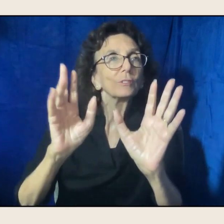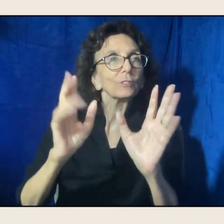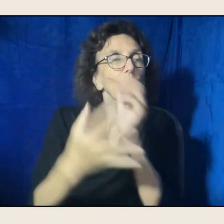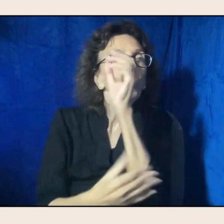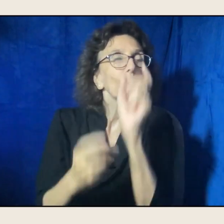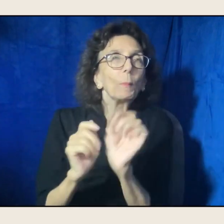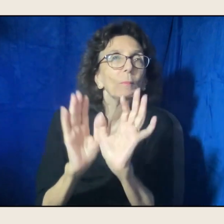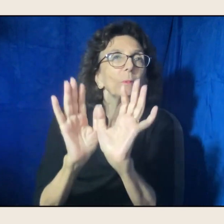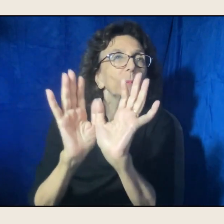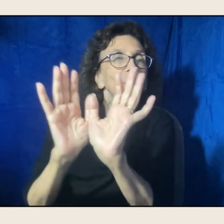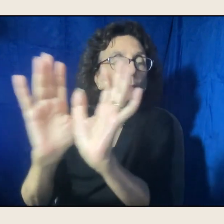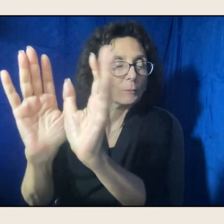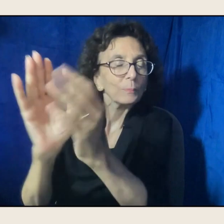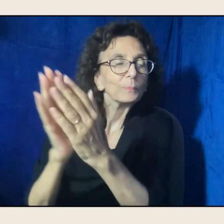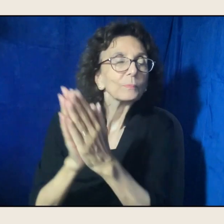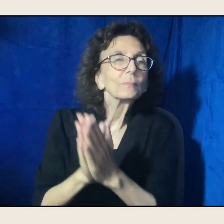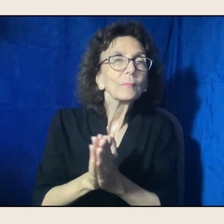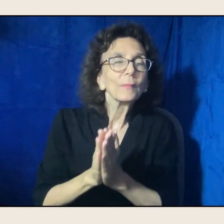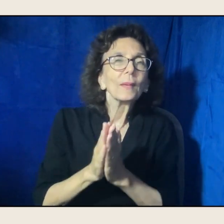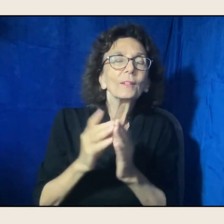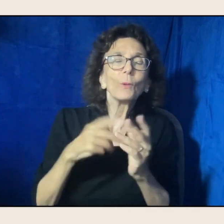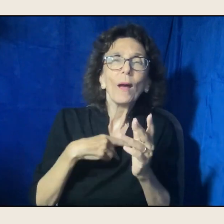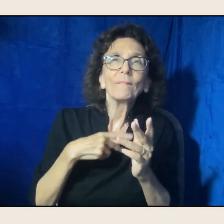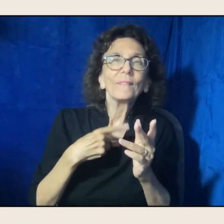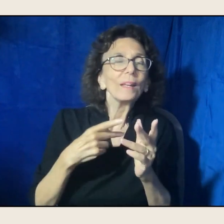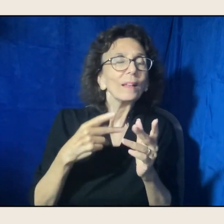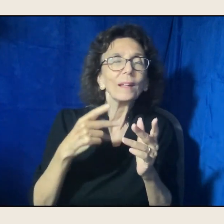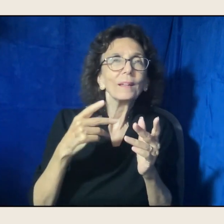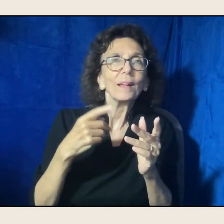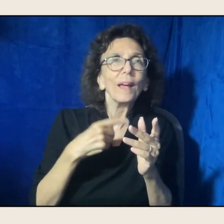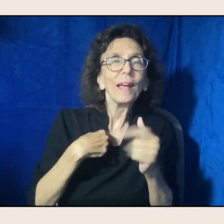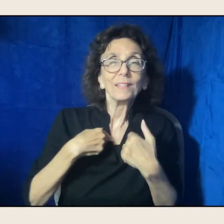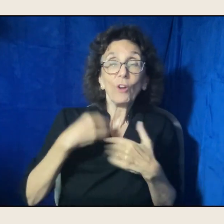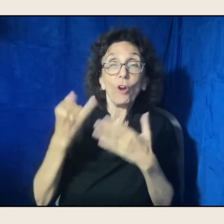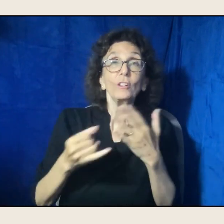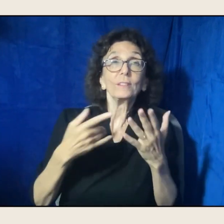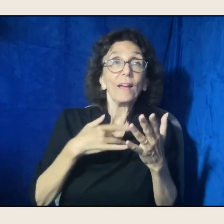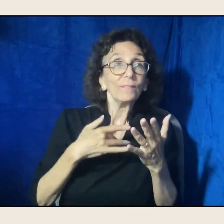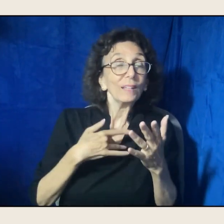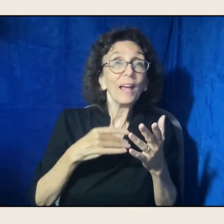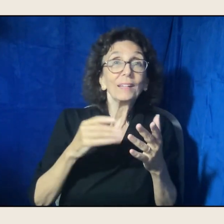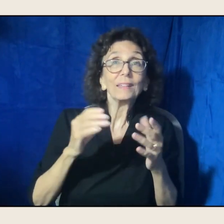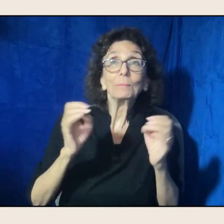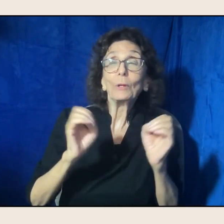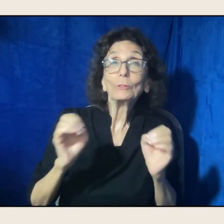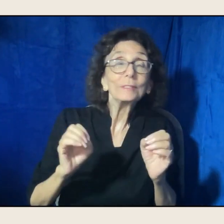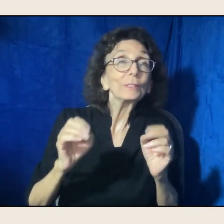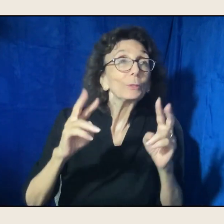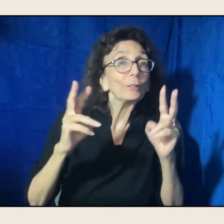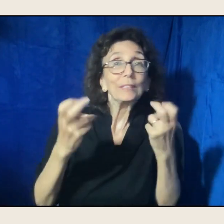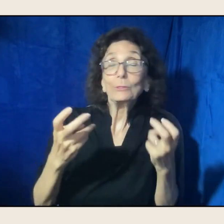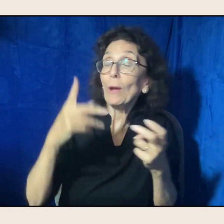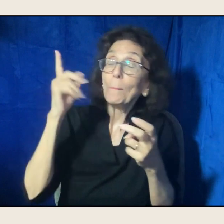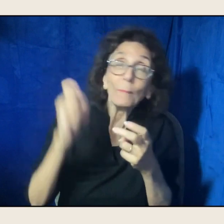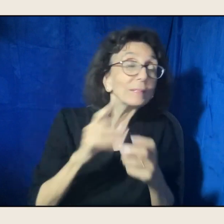and issues that I feel compelled to write about as an artist, but would be, as a writer, that would be remiss not to include visual imagery.